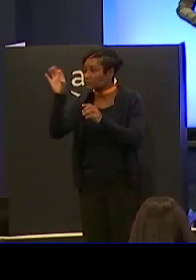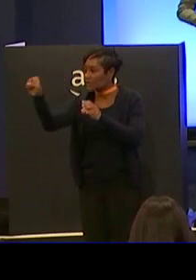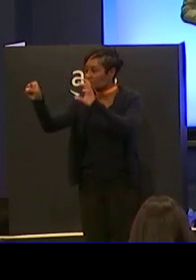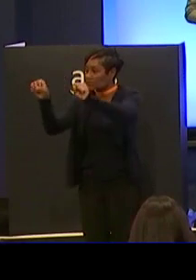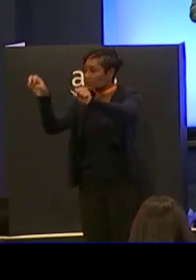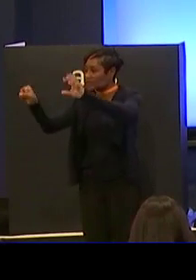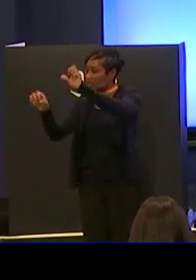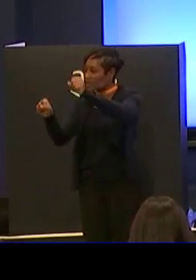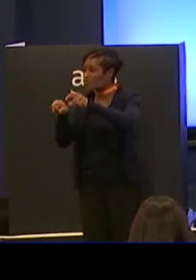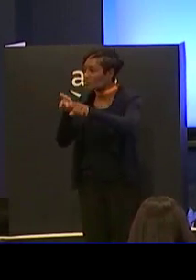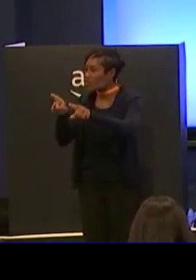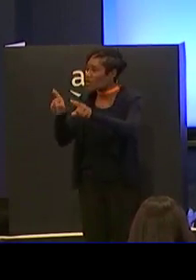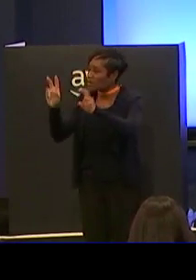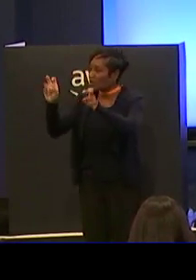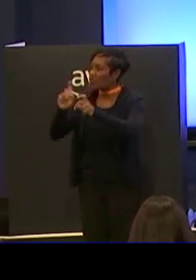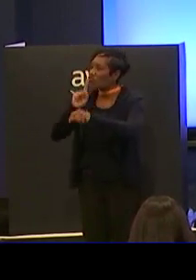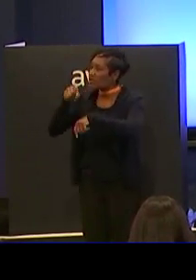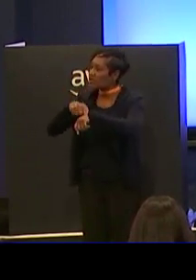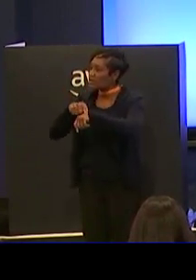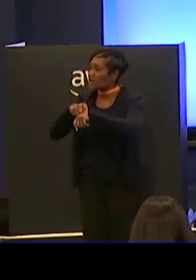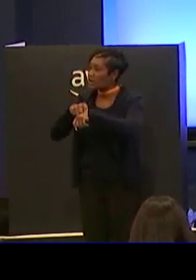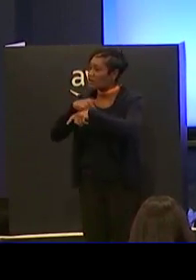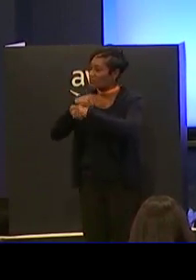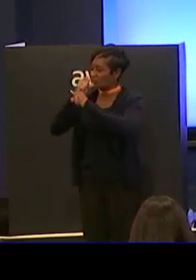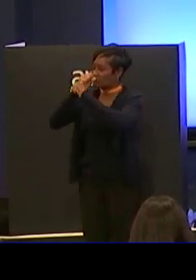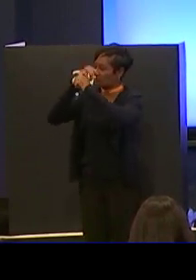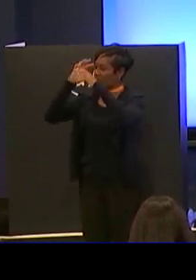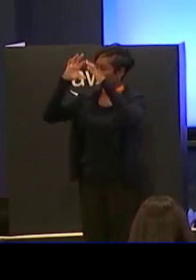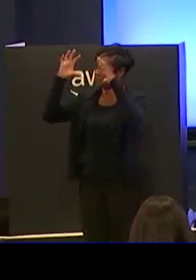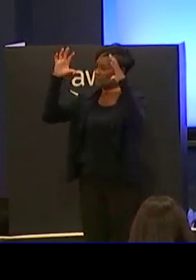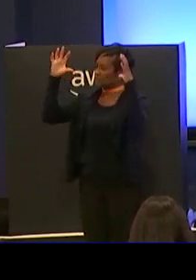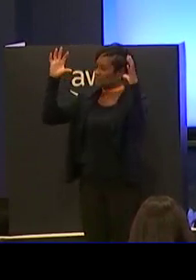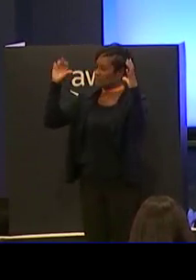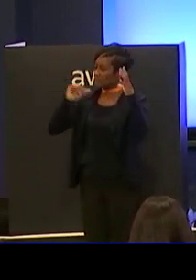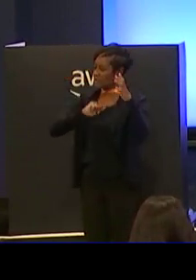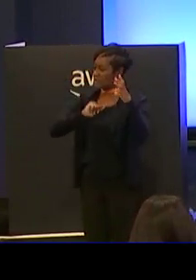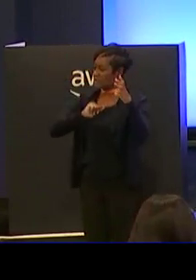I had a vision of this application that had a large number